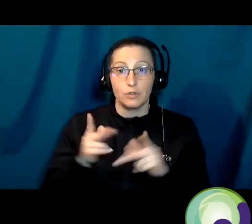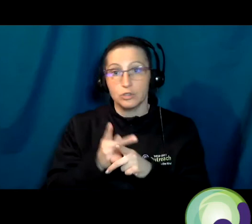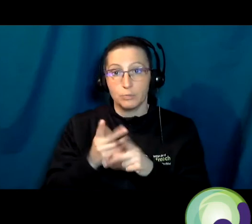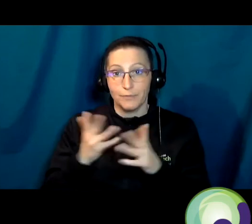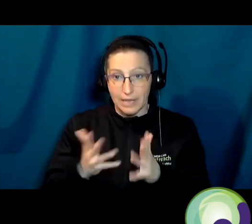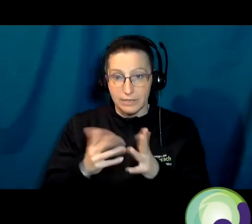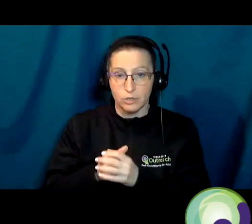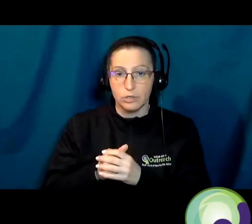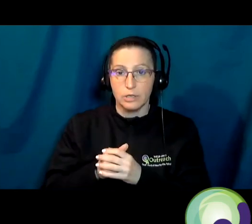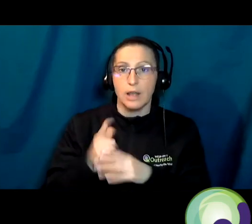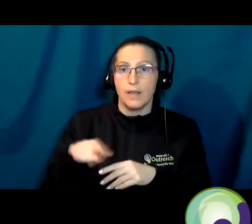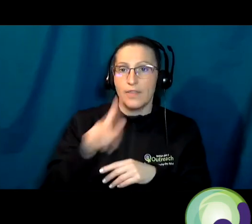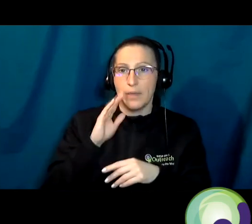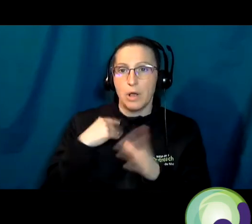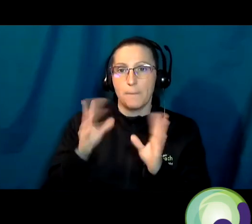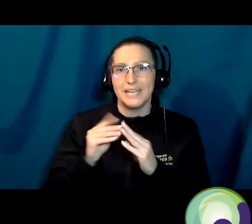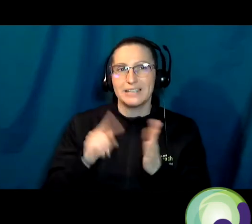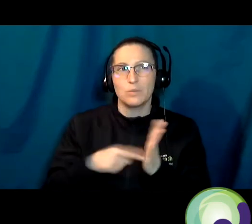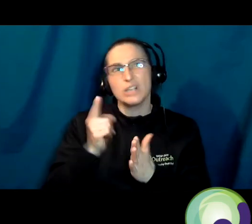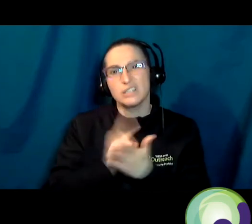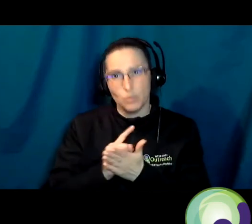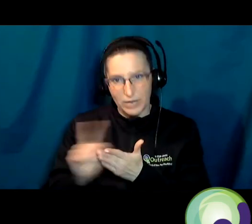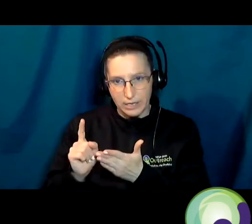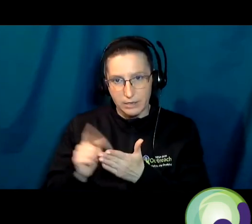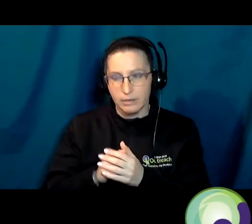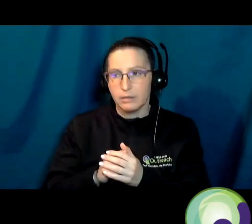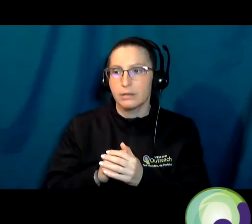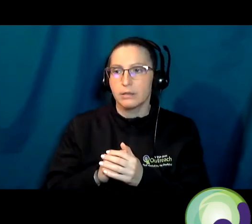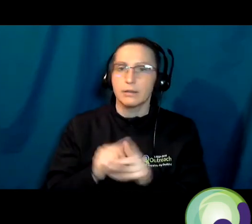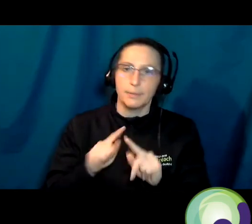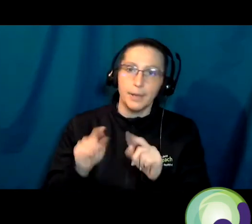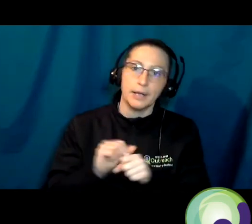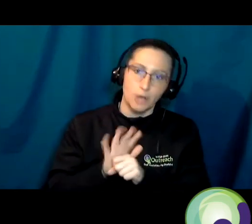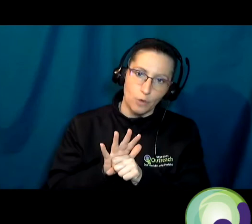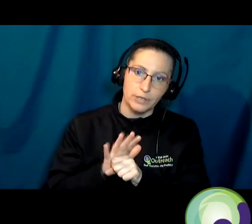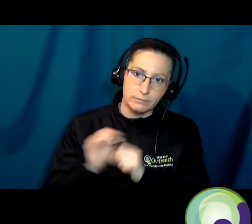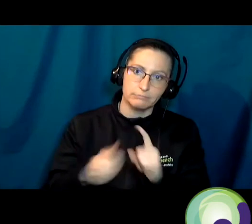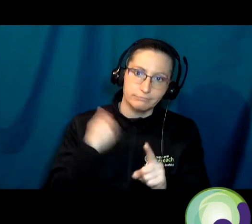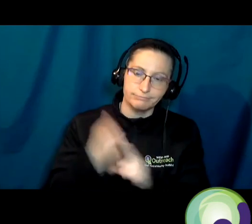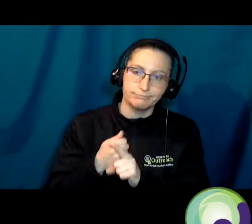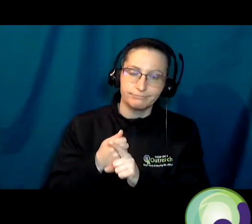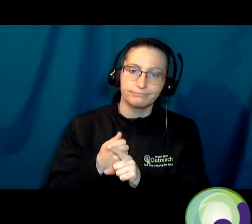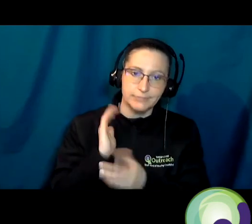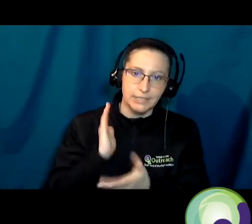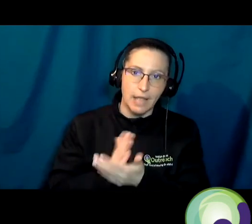have meetings once a week. Although COVID brought a very quick stop to having any size of meetings